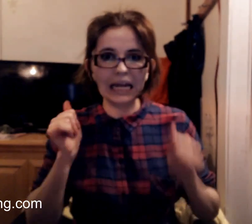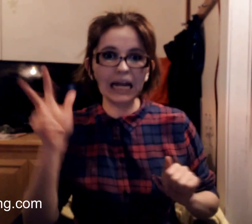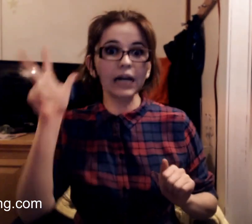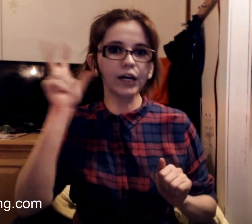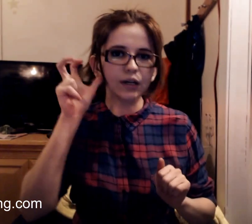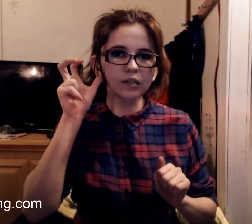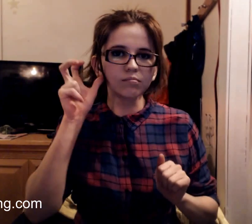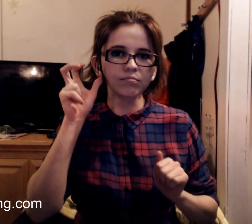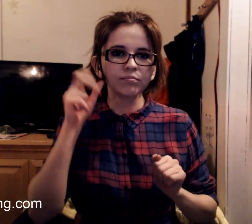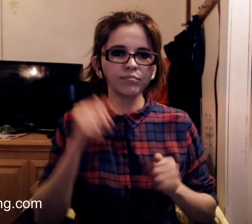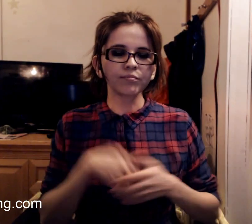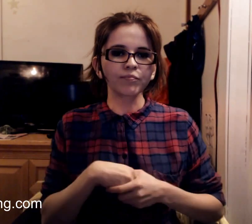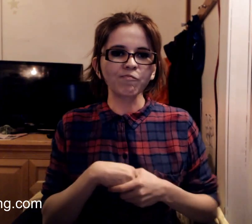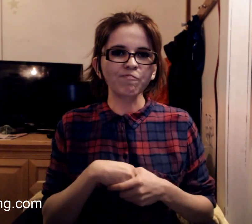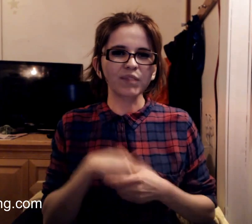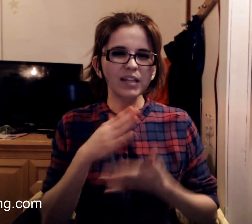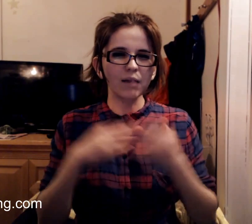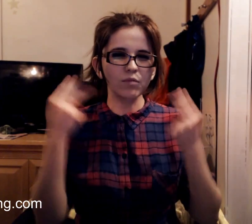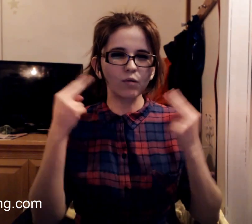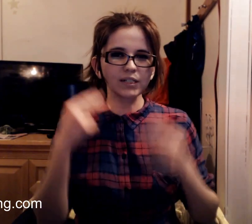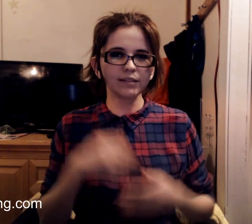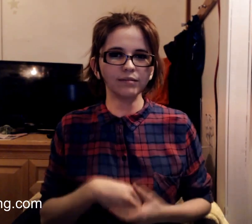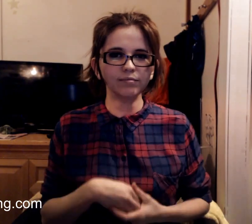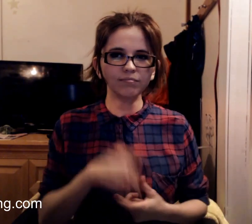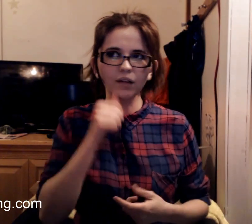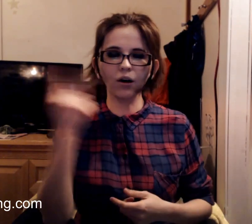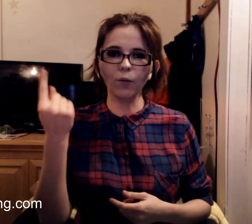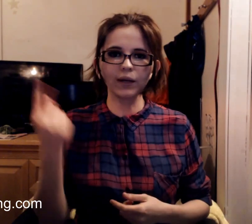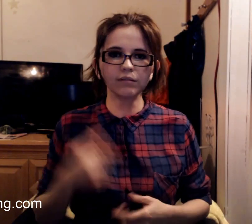I can hear, hmmm, some noises. Not always.